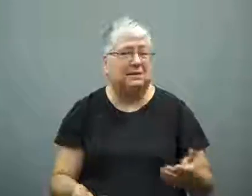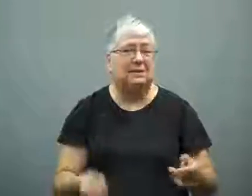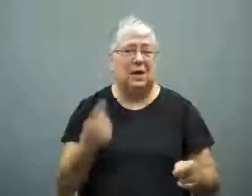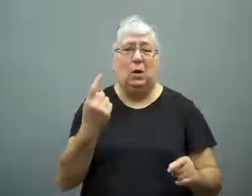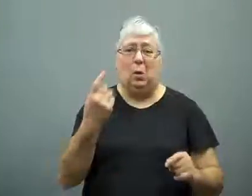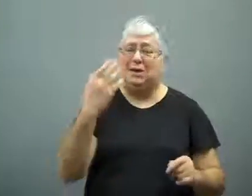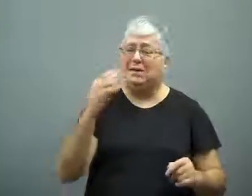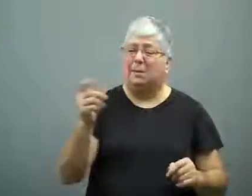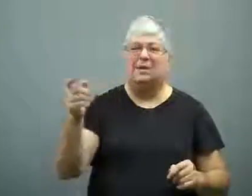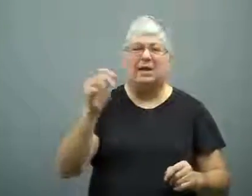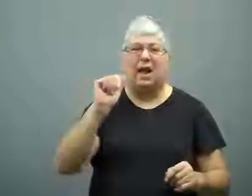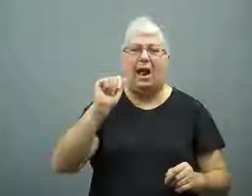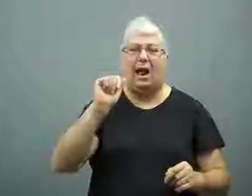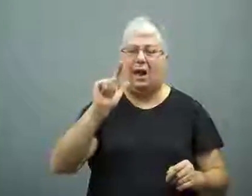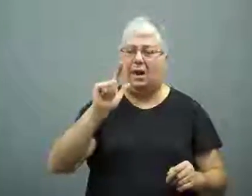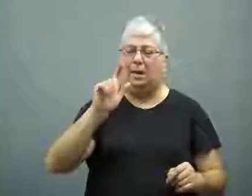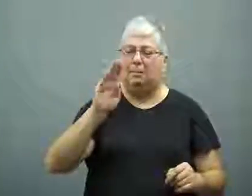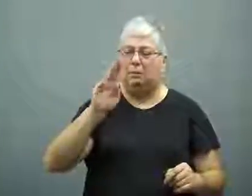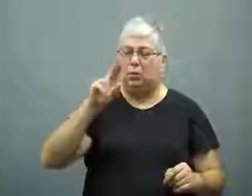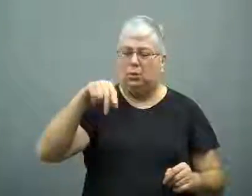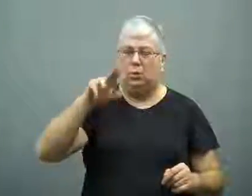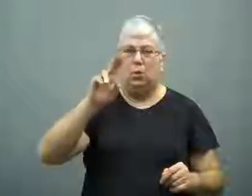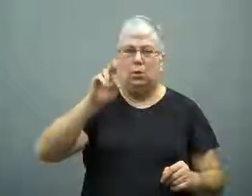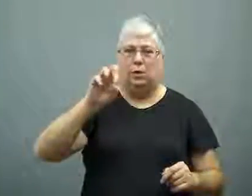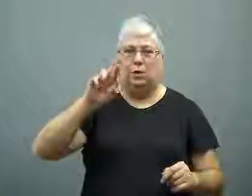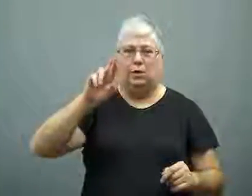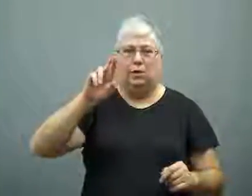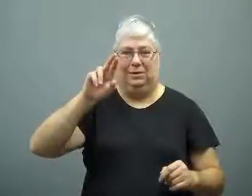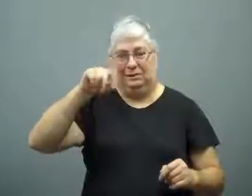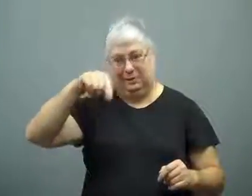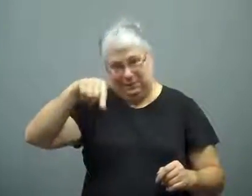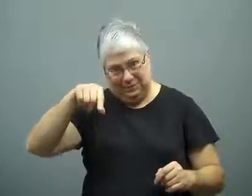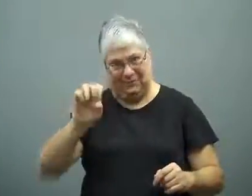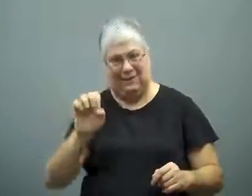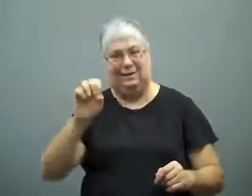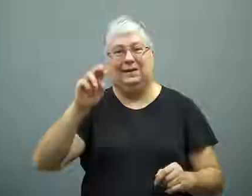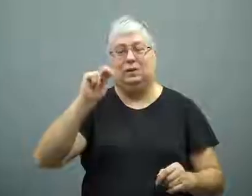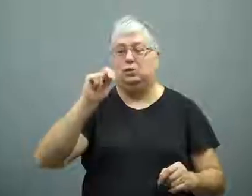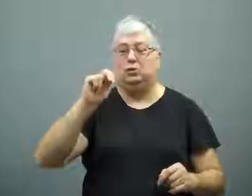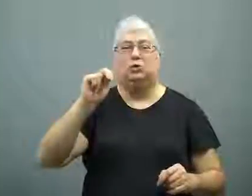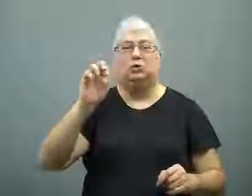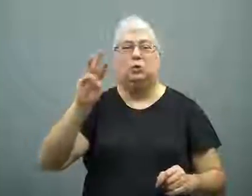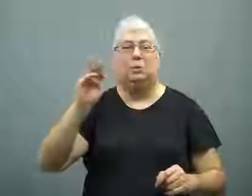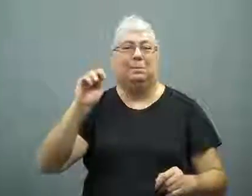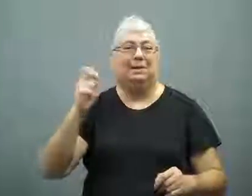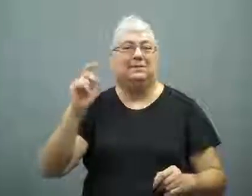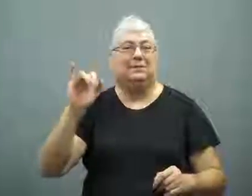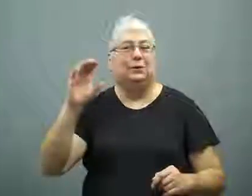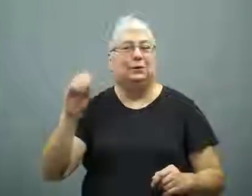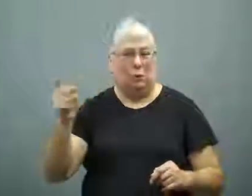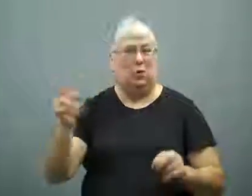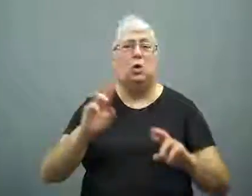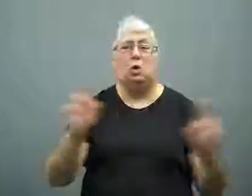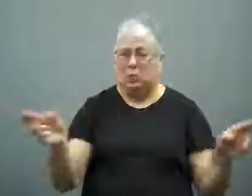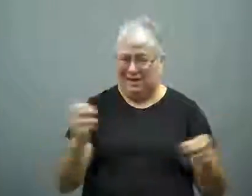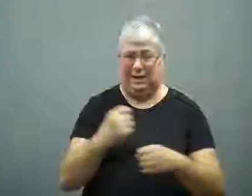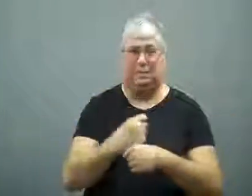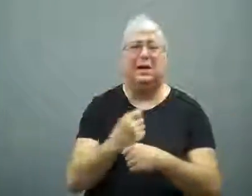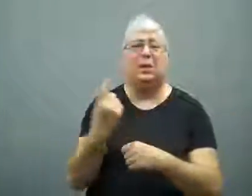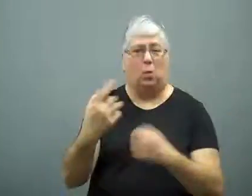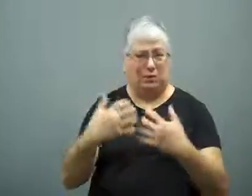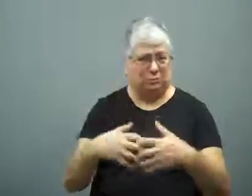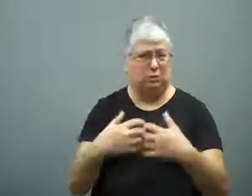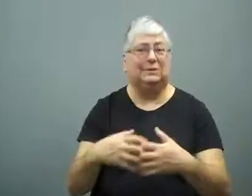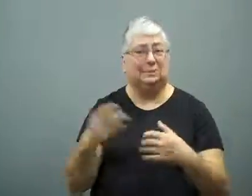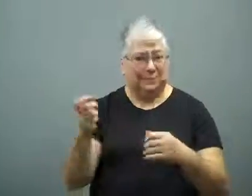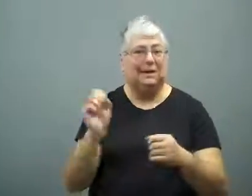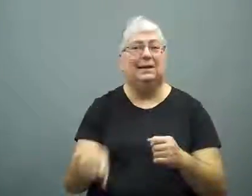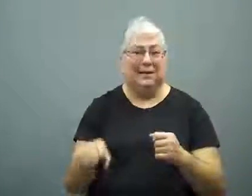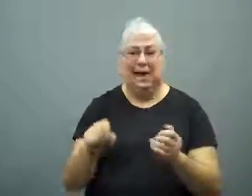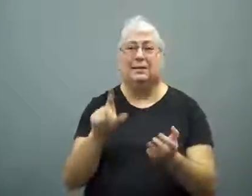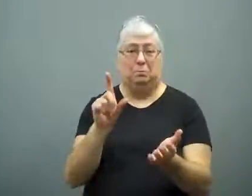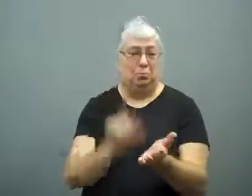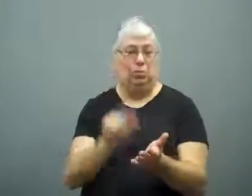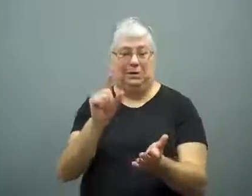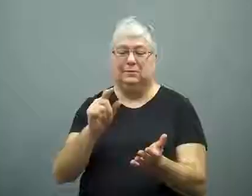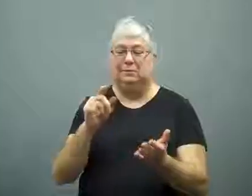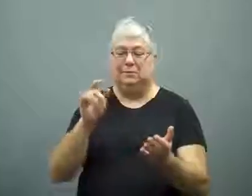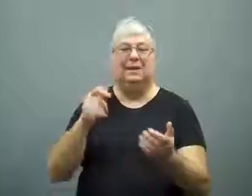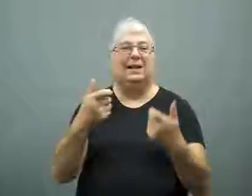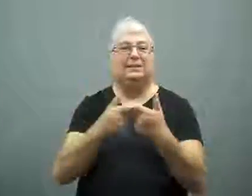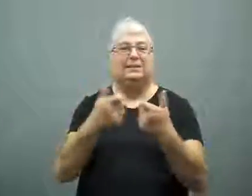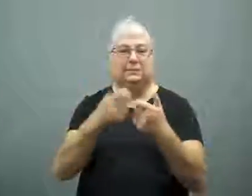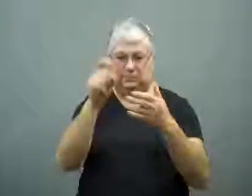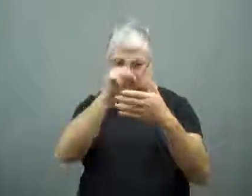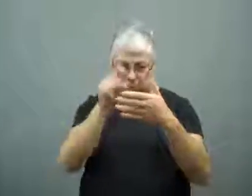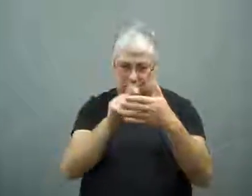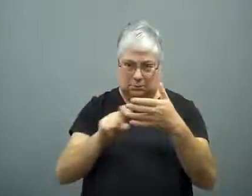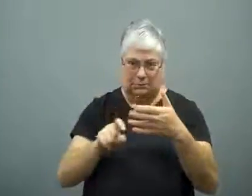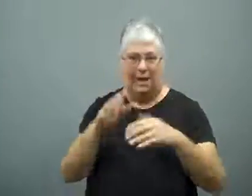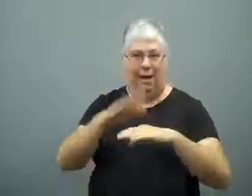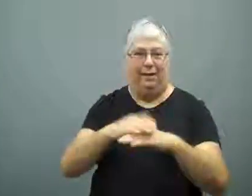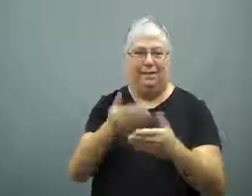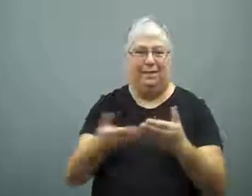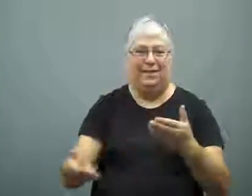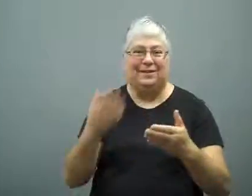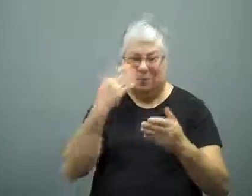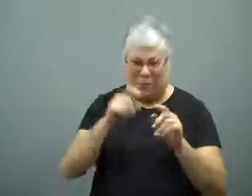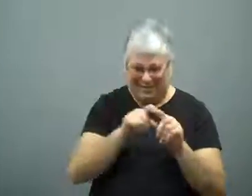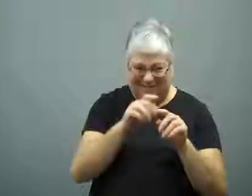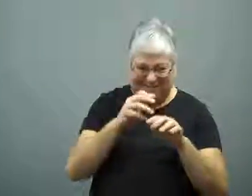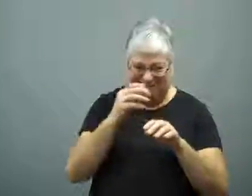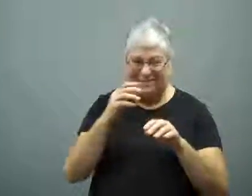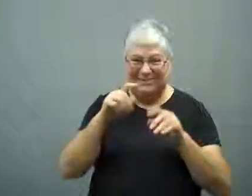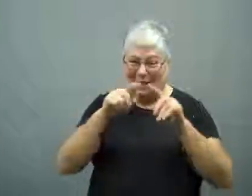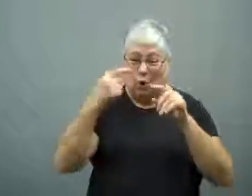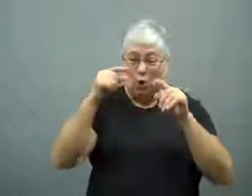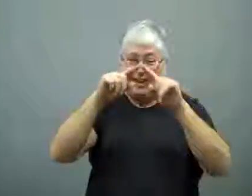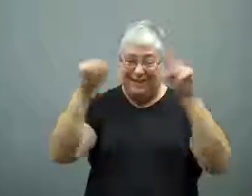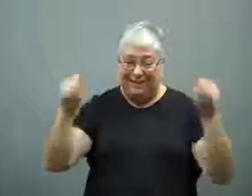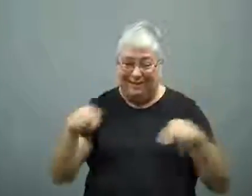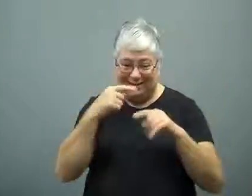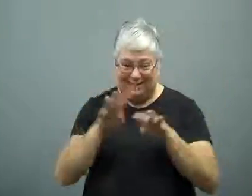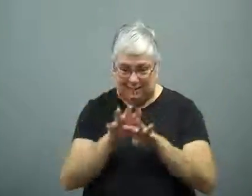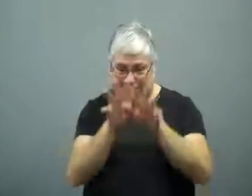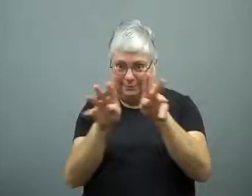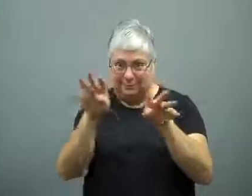A company in Alburquerque, New Mexico, has one that can print